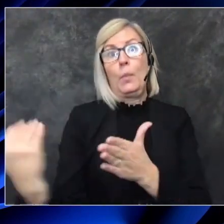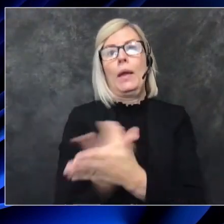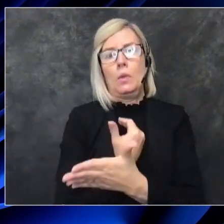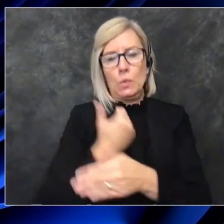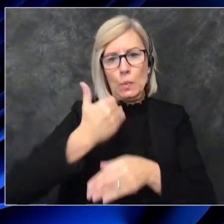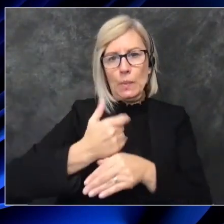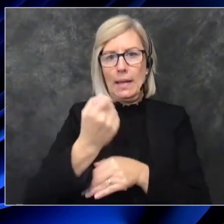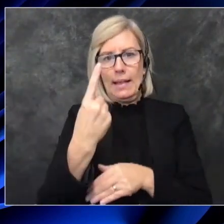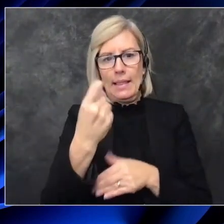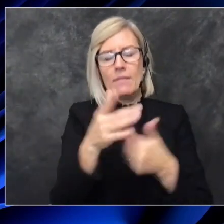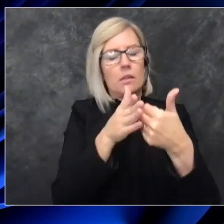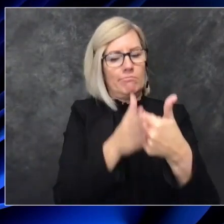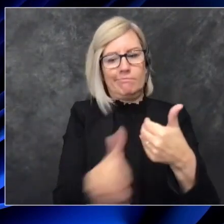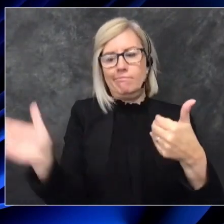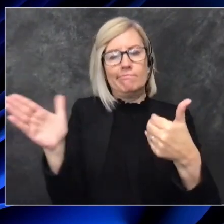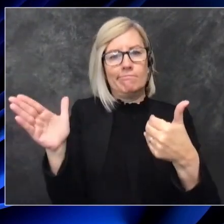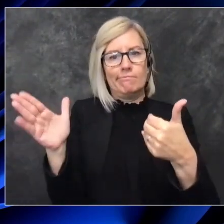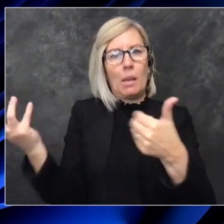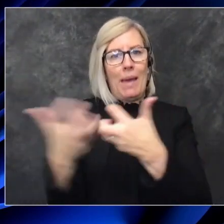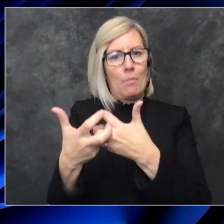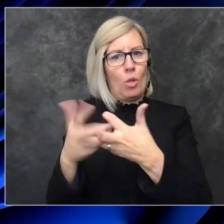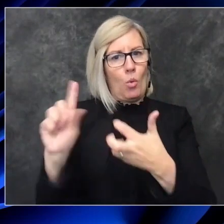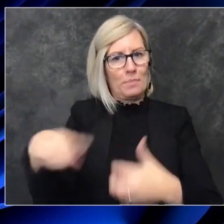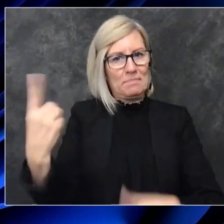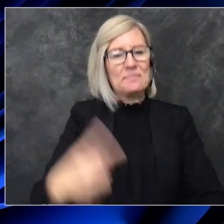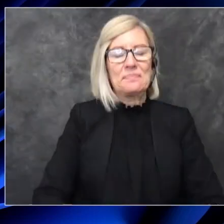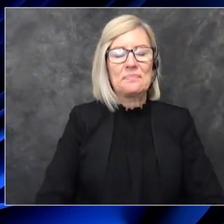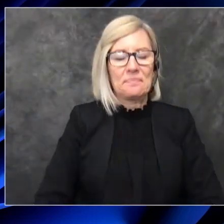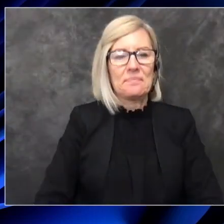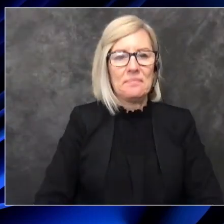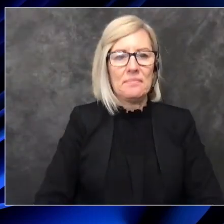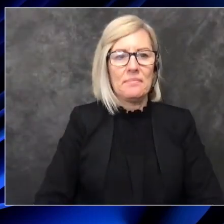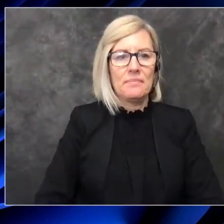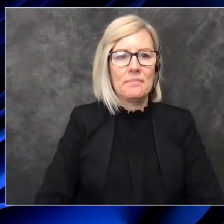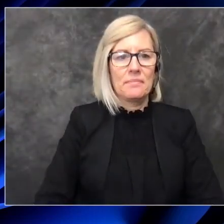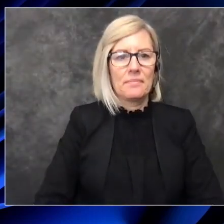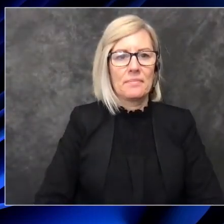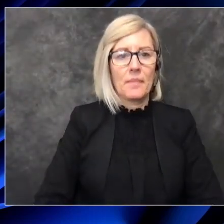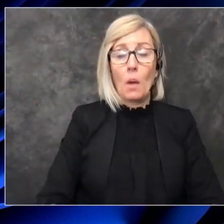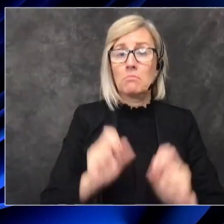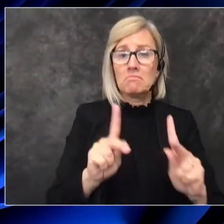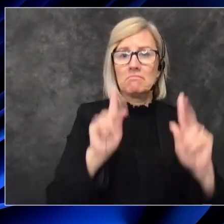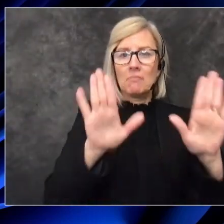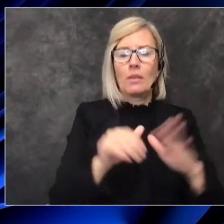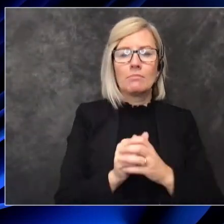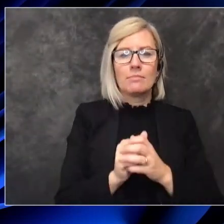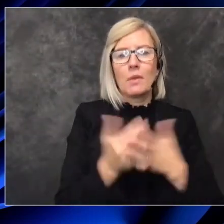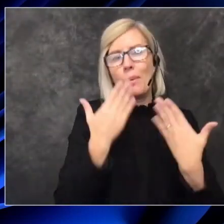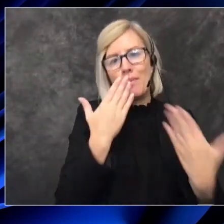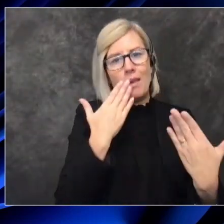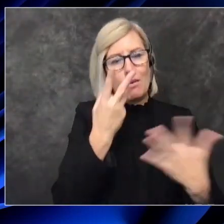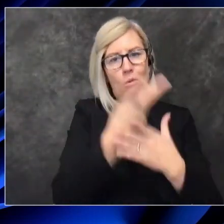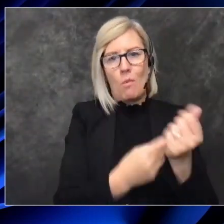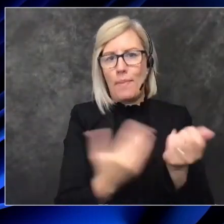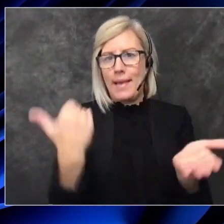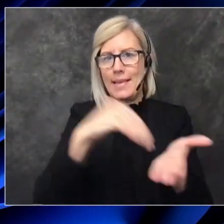Windows 11 and only forward compatible. Awesome, well thank you both again. I were gonna go ahead and wrap